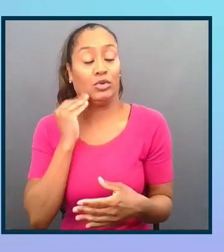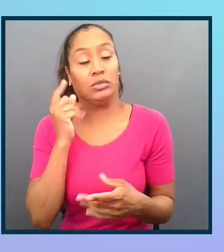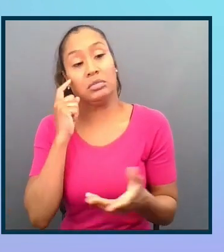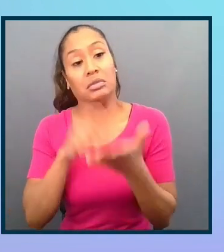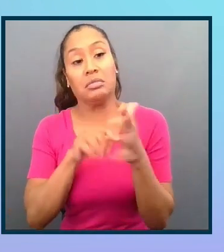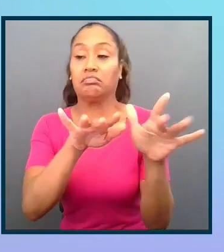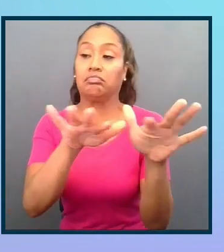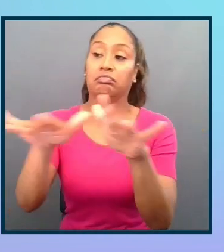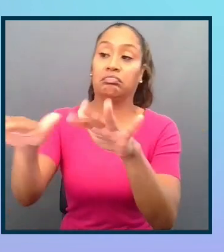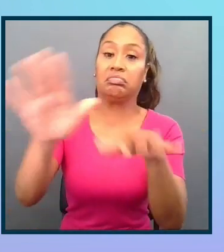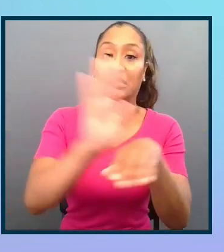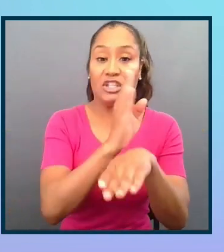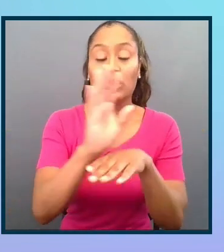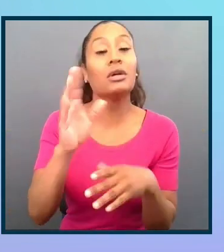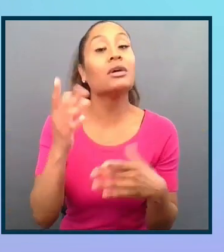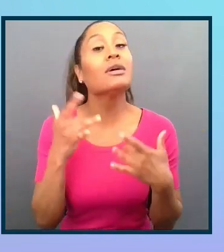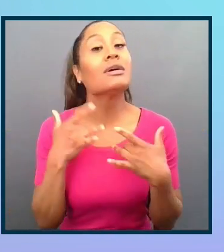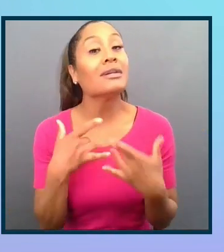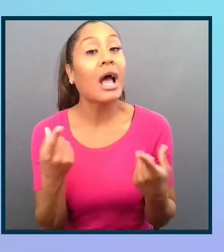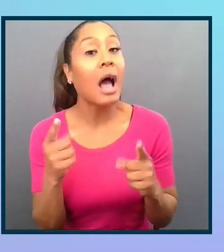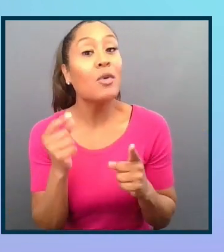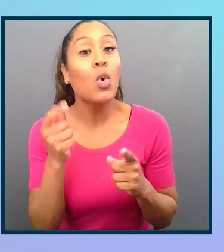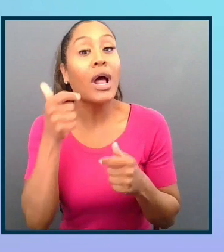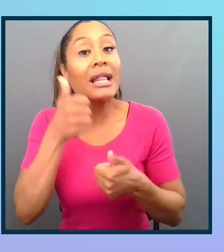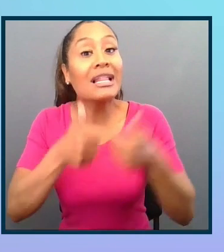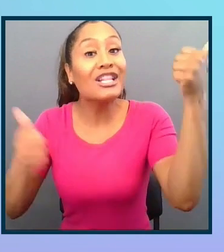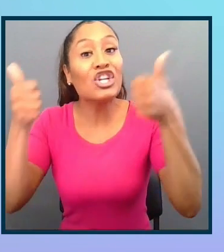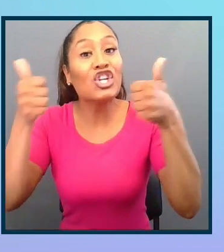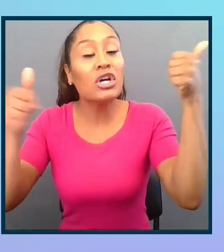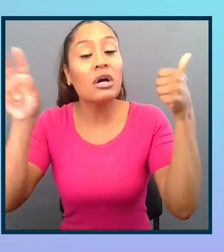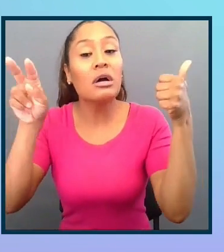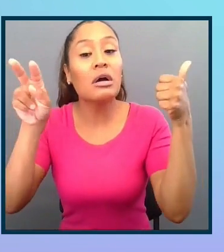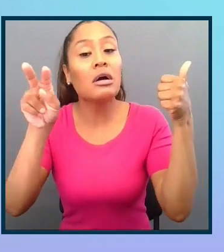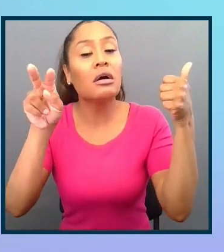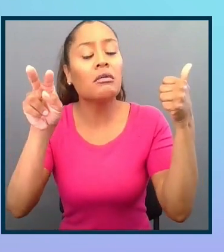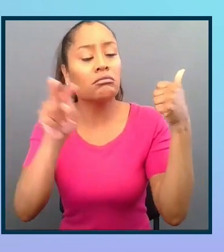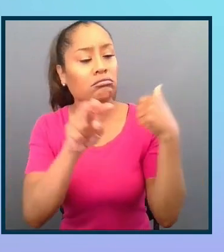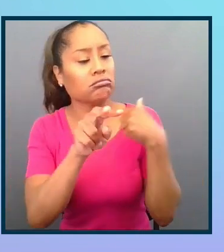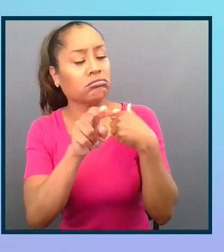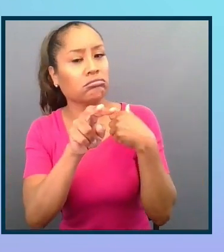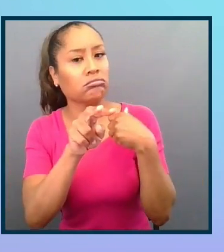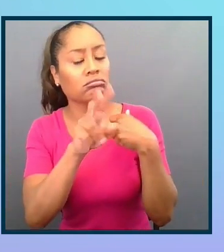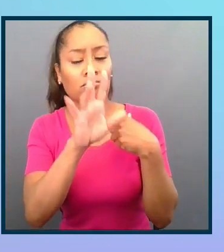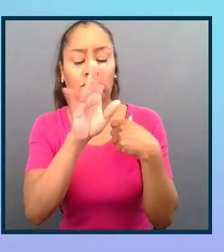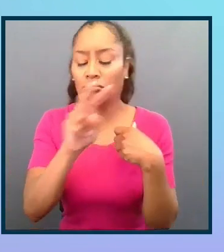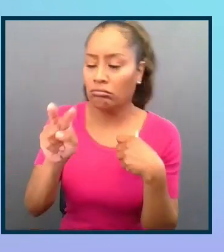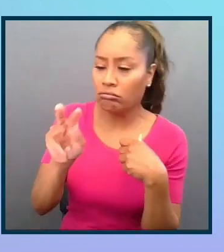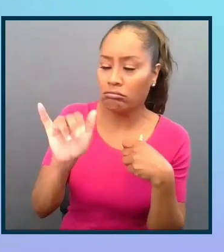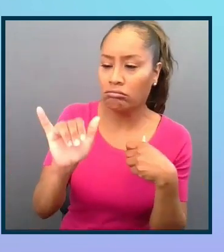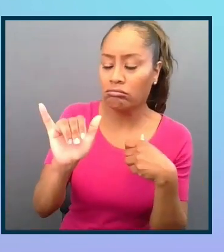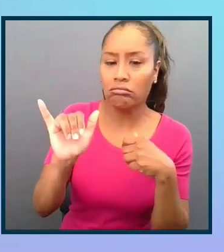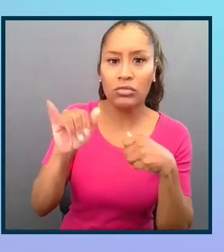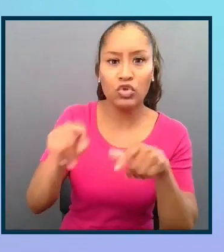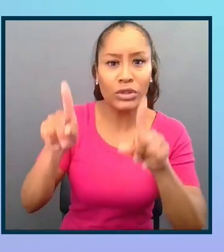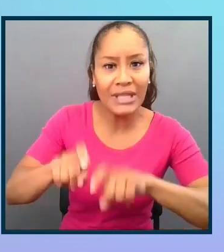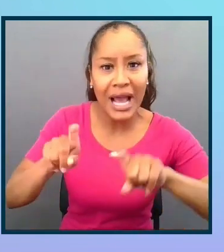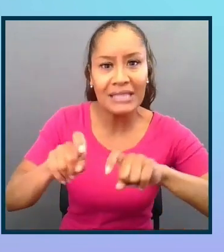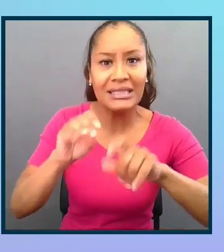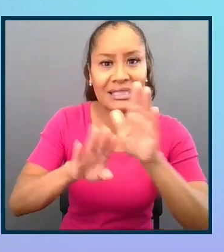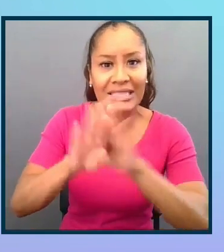What tends to happen is leadership starts to notice these things more again, in keeping testing and development first,